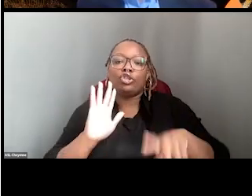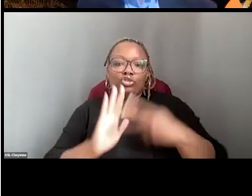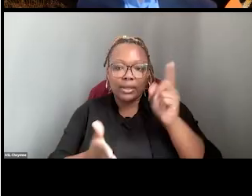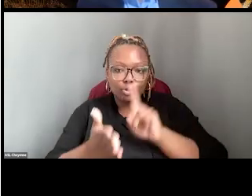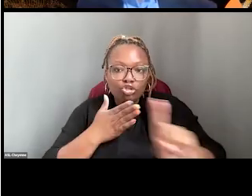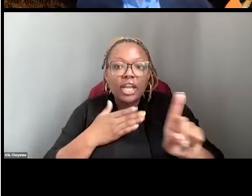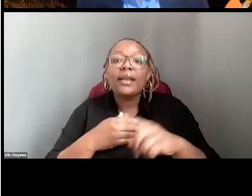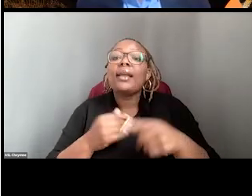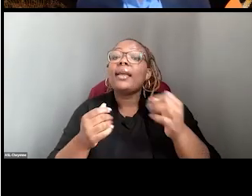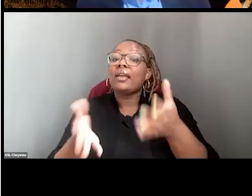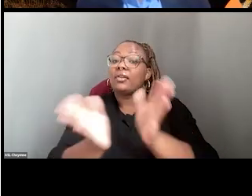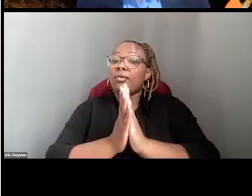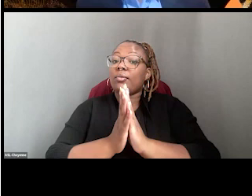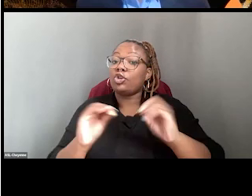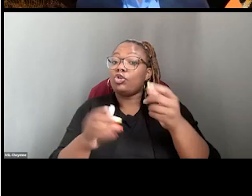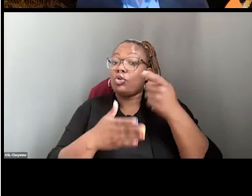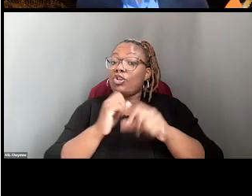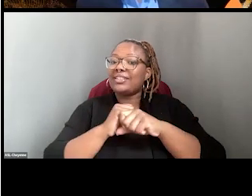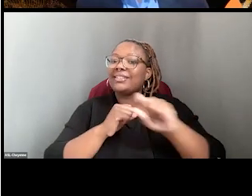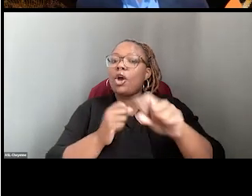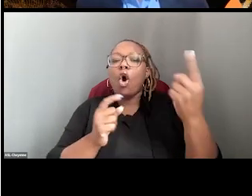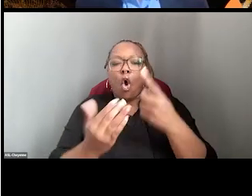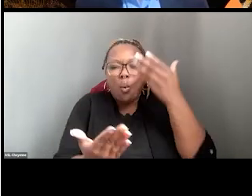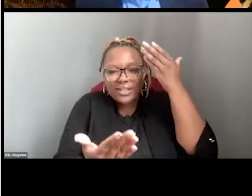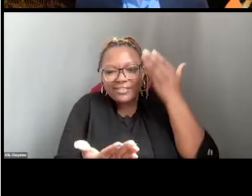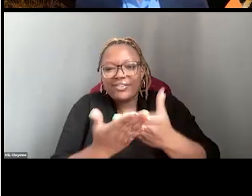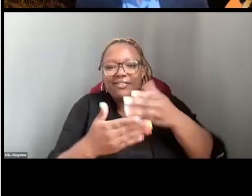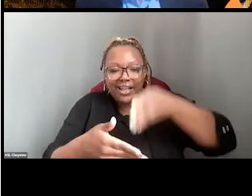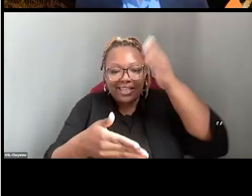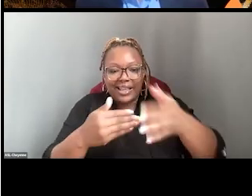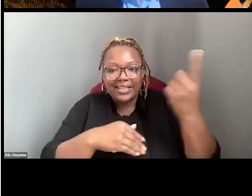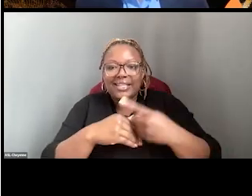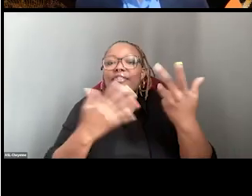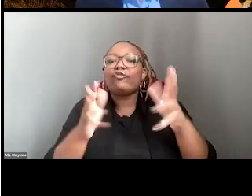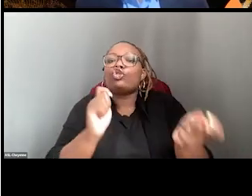always verify that that end date has changed. Let's go ahead to the next slide, please.